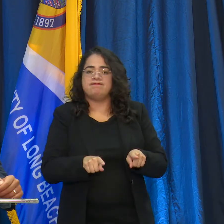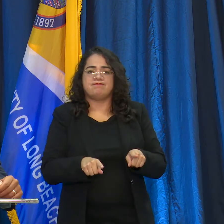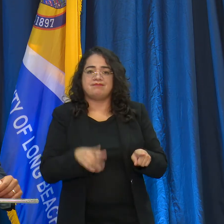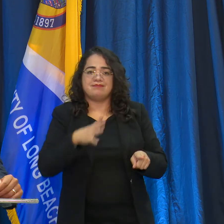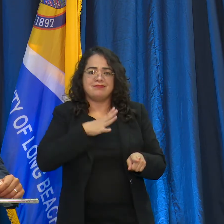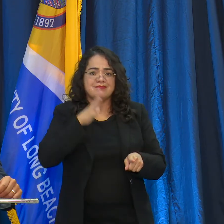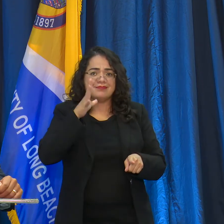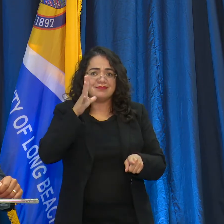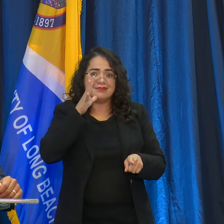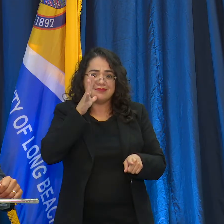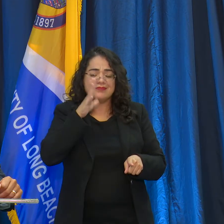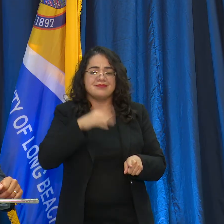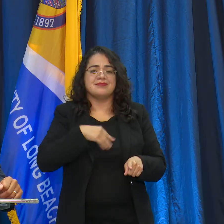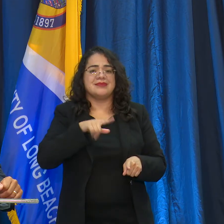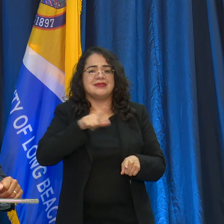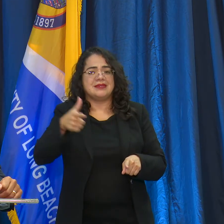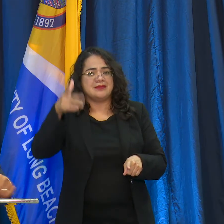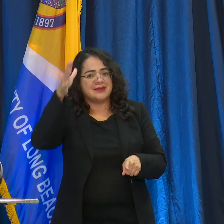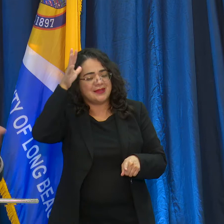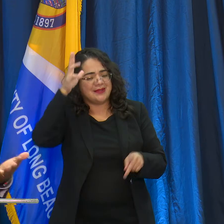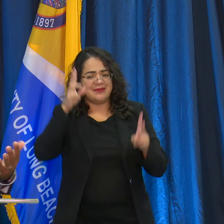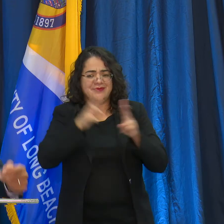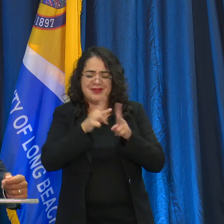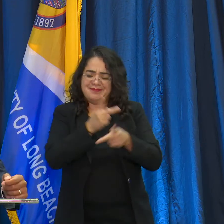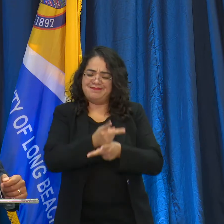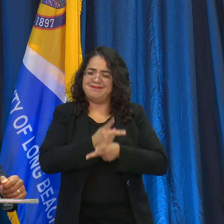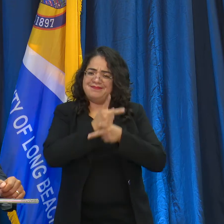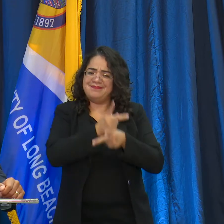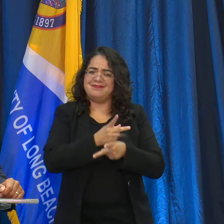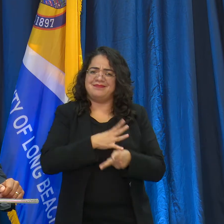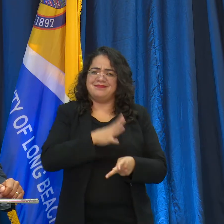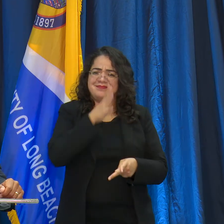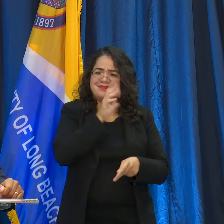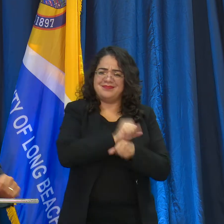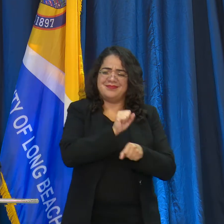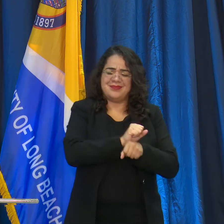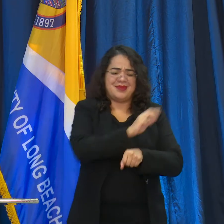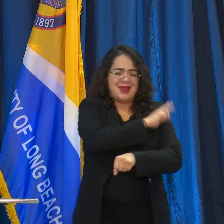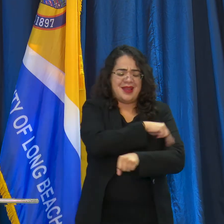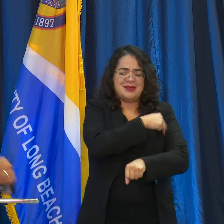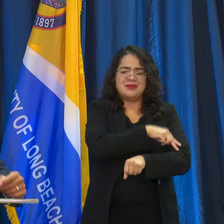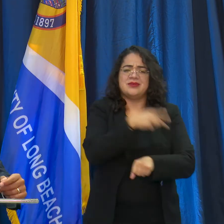especially my mom because of the line of work she's in. As far as what they're going through,